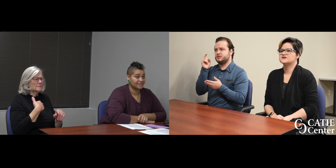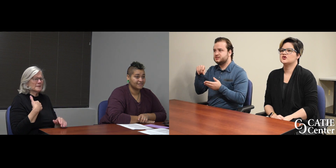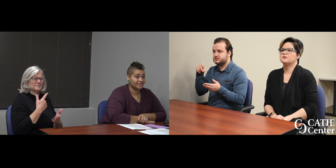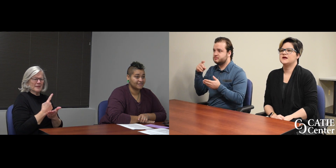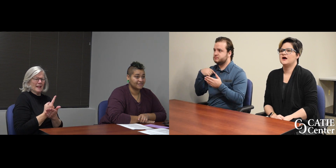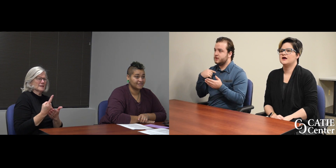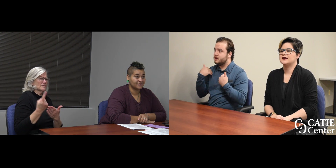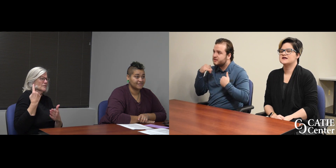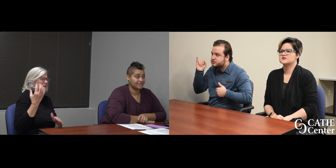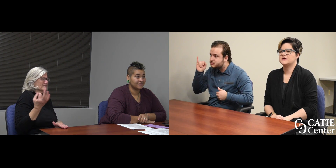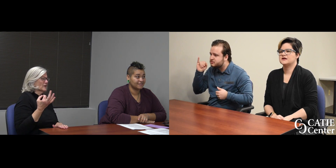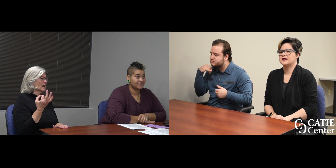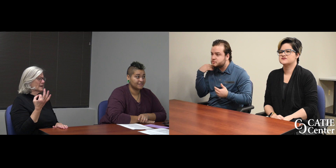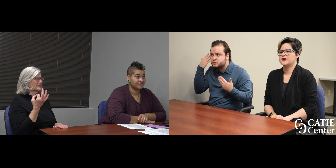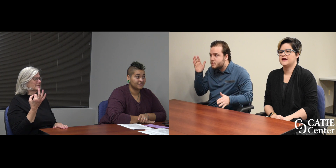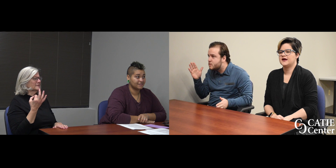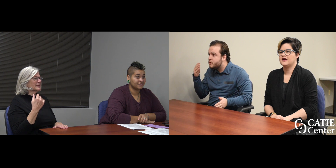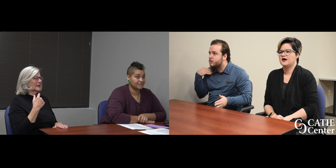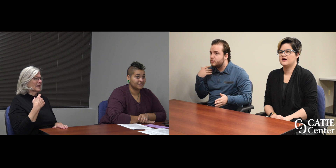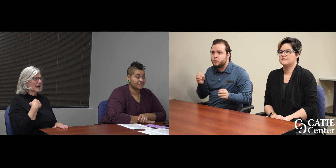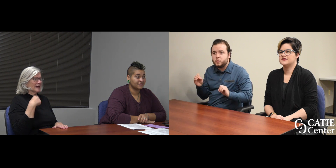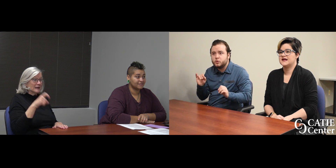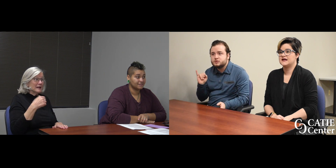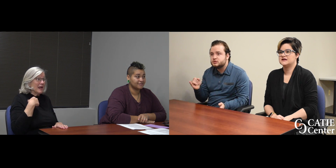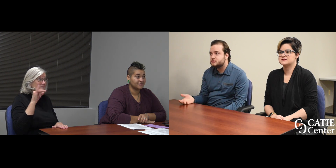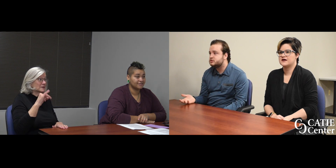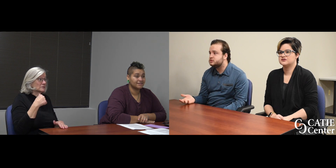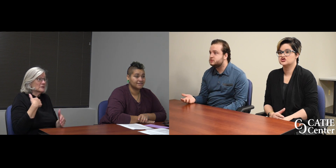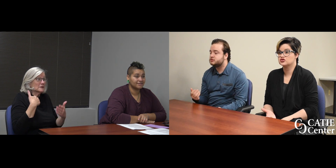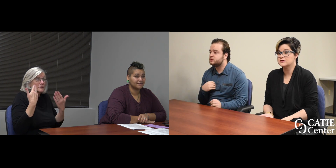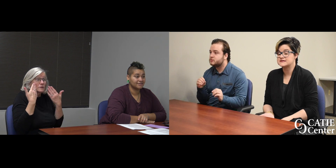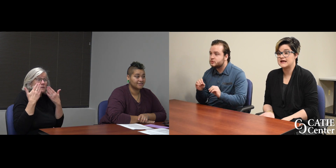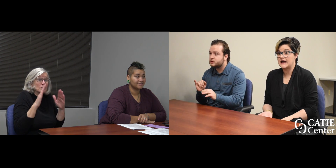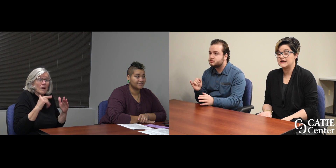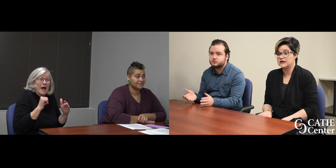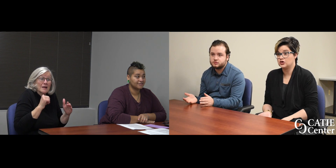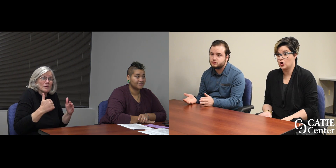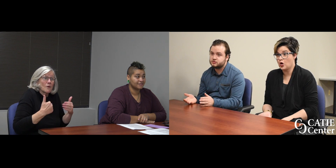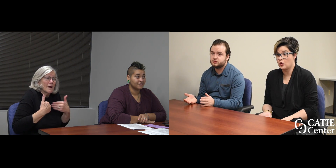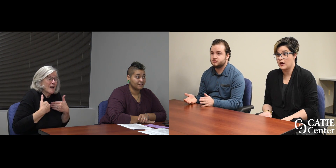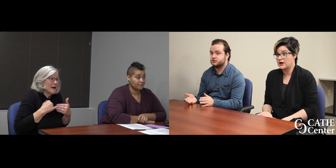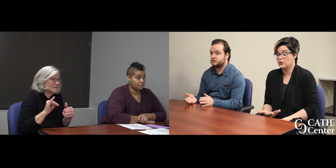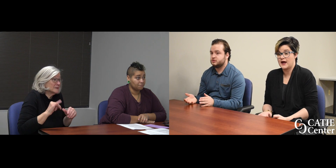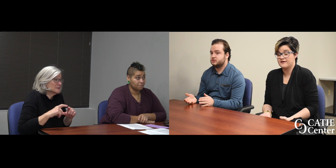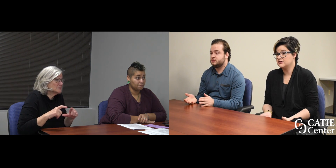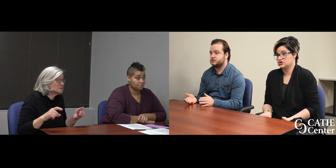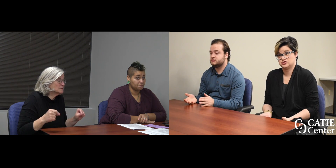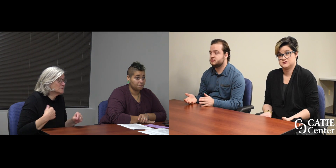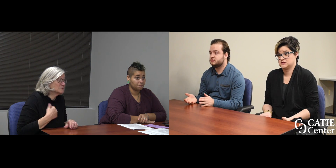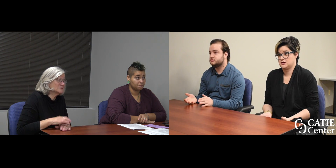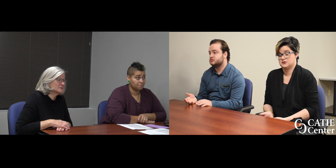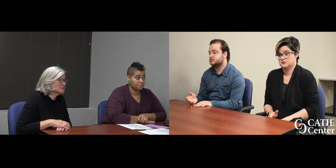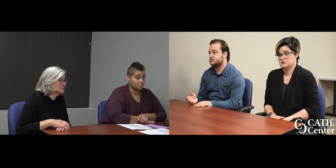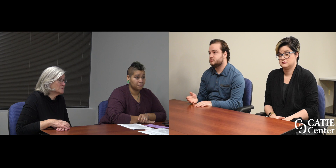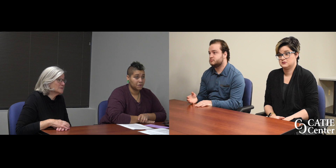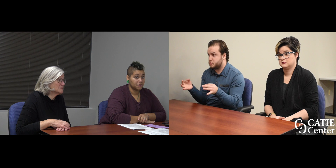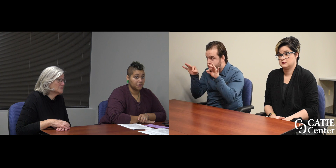Hey, hello, how are you today? I: Hi, I'm fine. Good, thank you so much. I have a friend that told me last week, last Friday, that I need to have insurance and I didn't know. I don't have an insurance card.